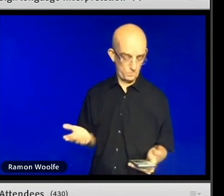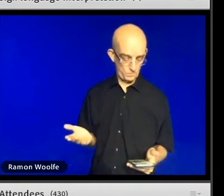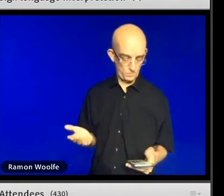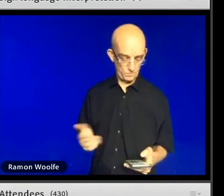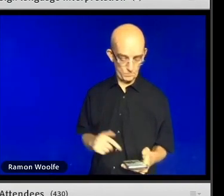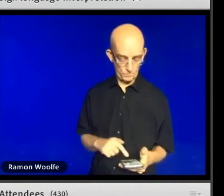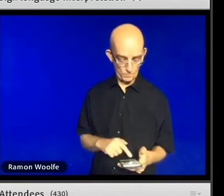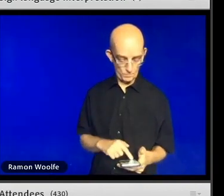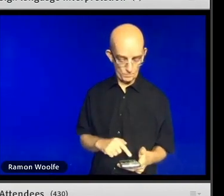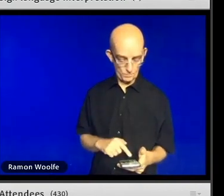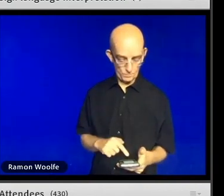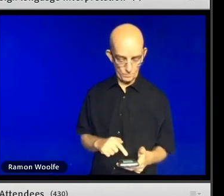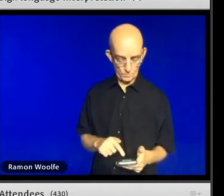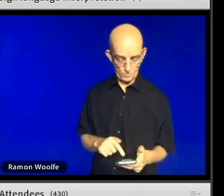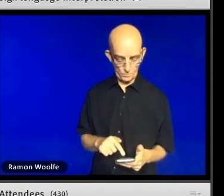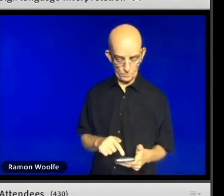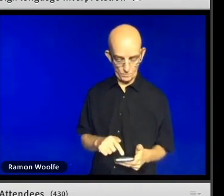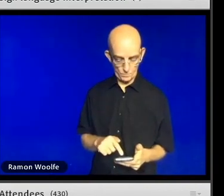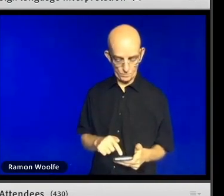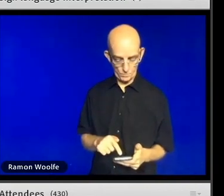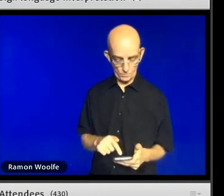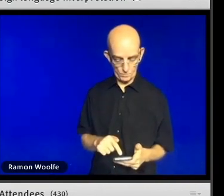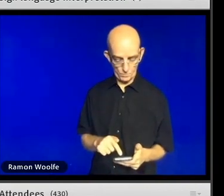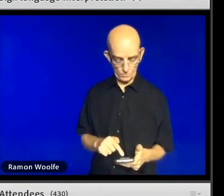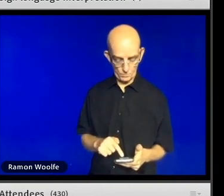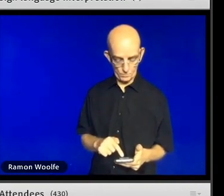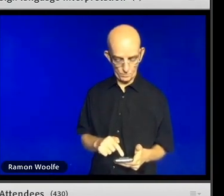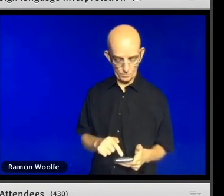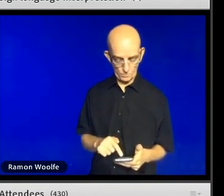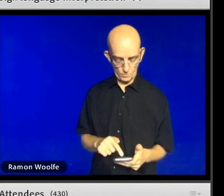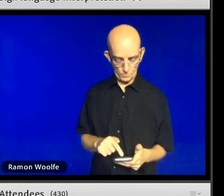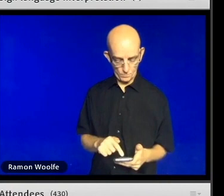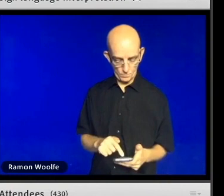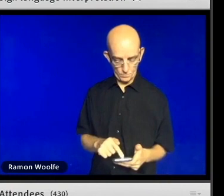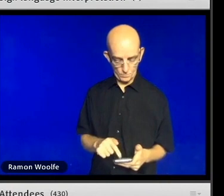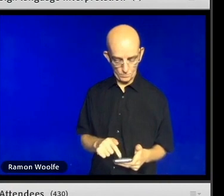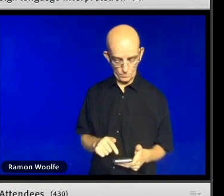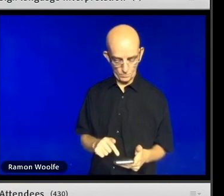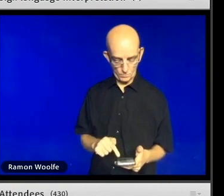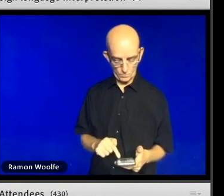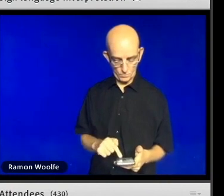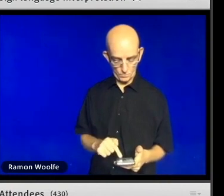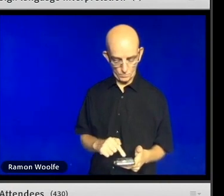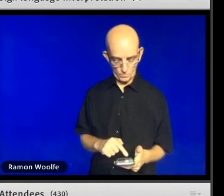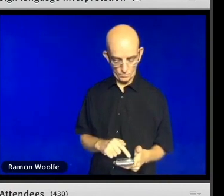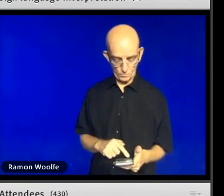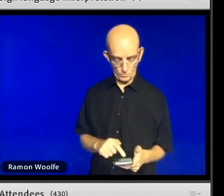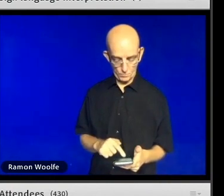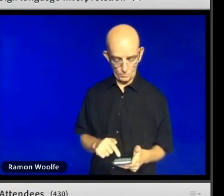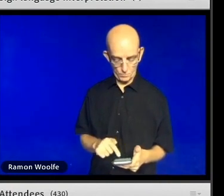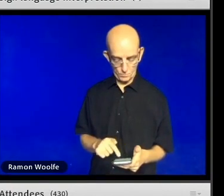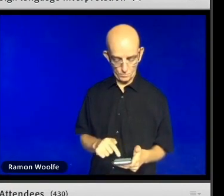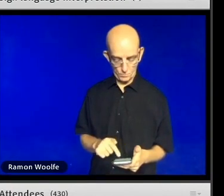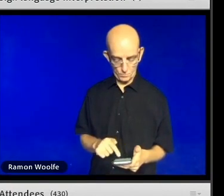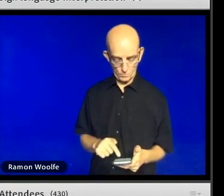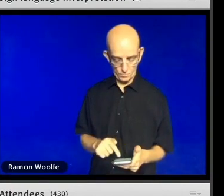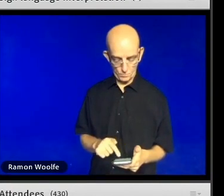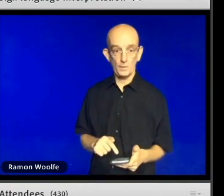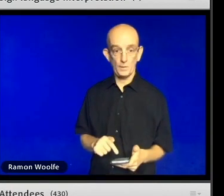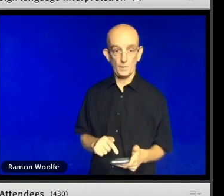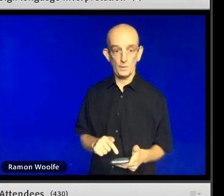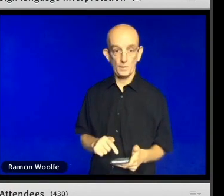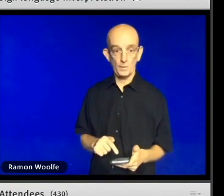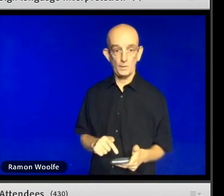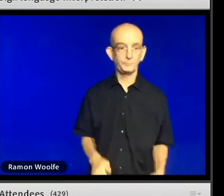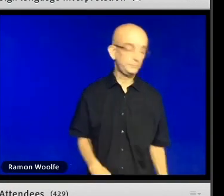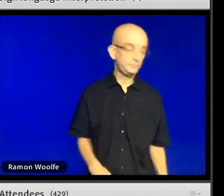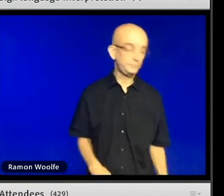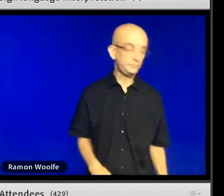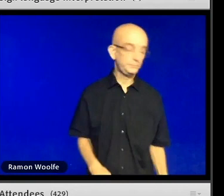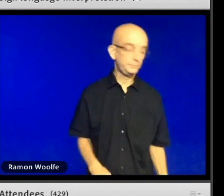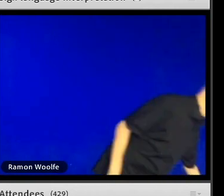with disabilities in Latin American countries of transit and rest make as part of the original